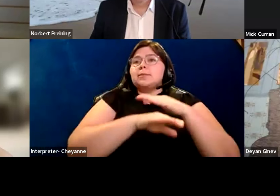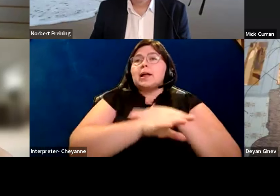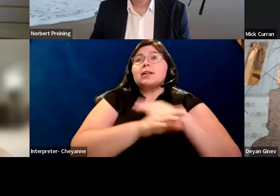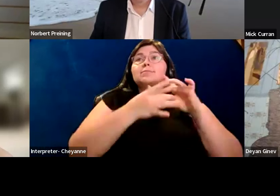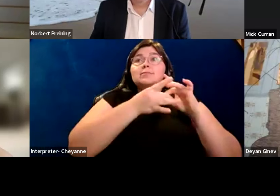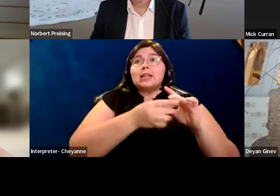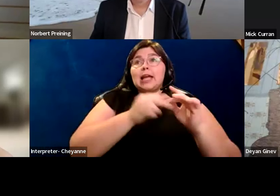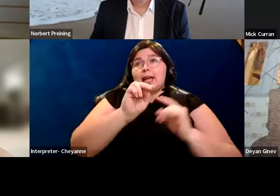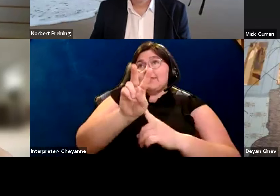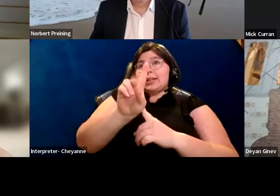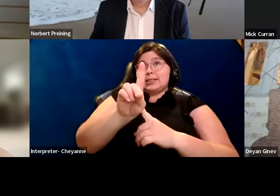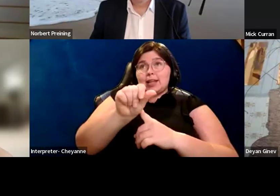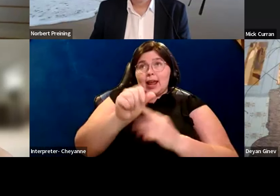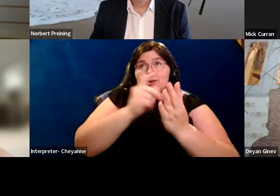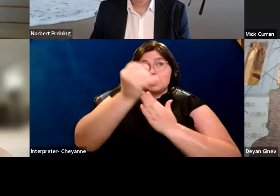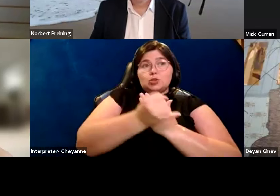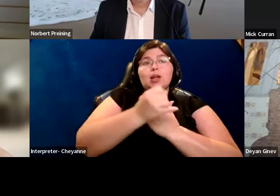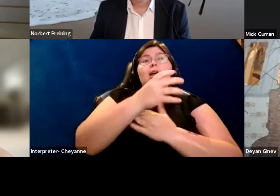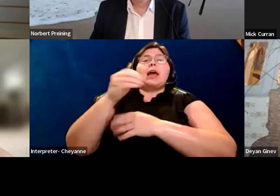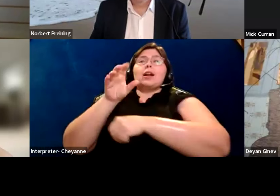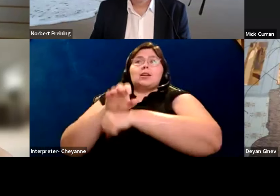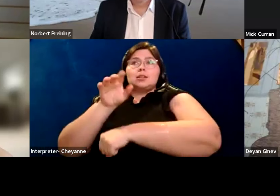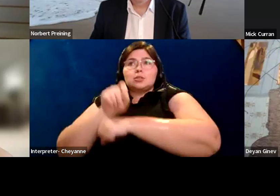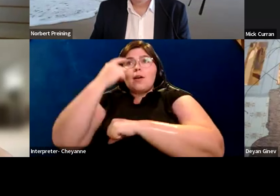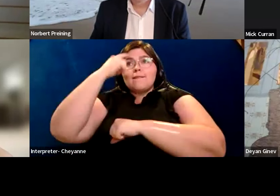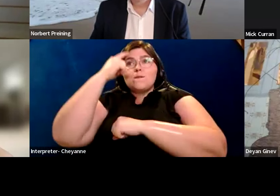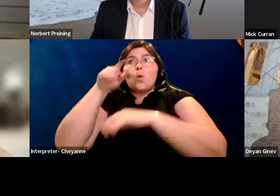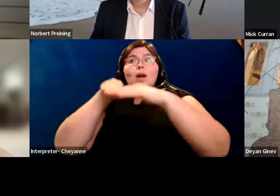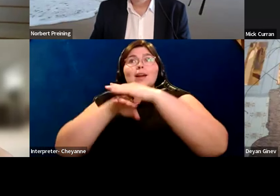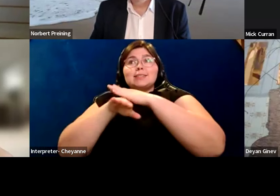but also consulting for-- on the accessibility for other--